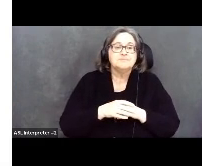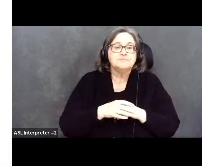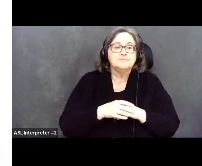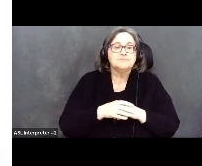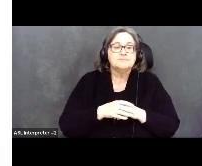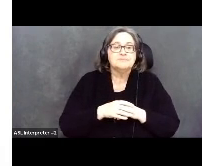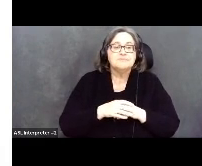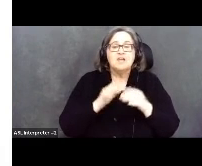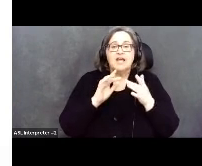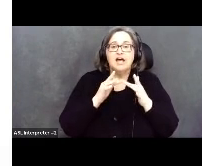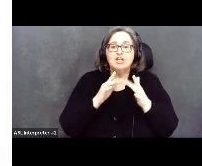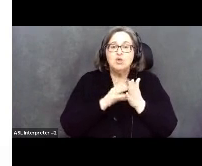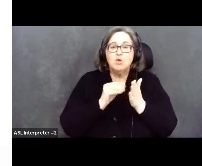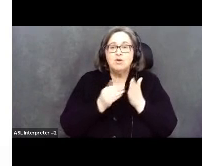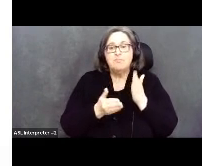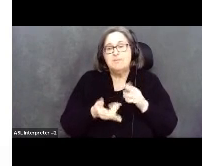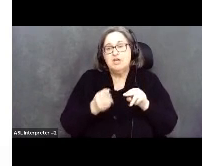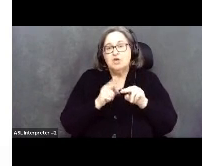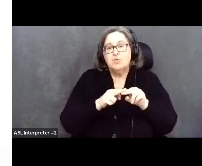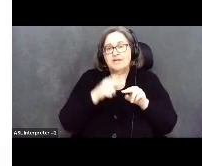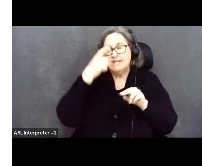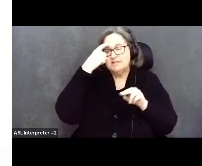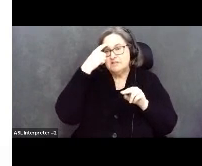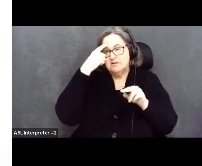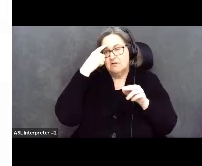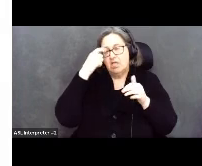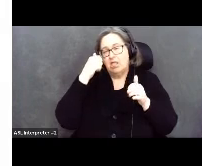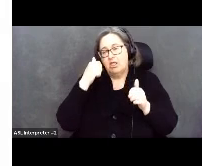Online learning may result in increased cognitive fatigue due to screen time.